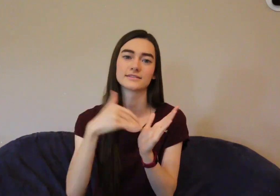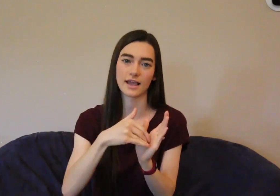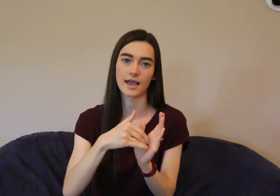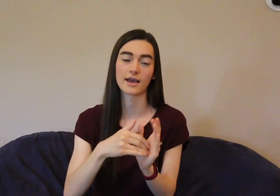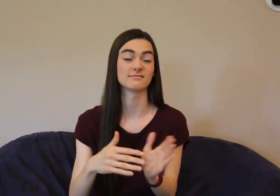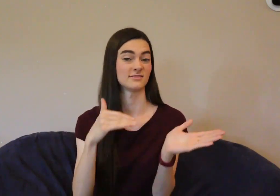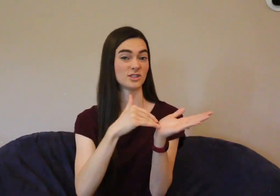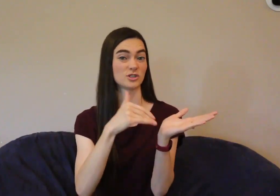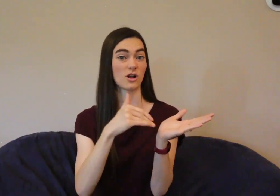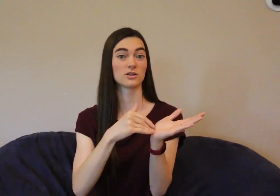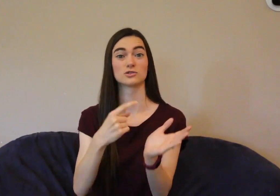and I failed again.